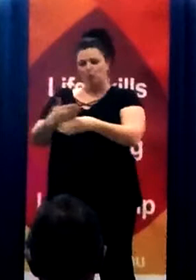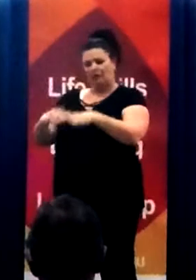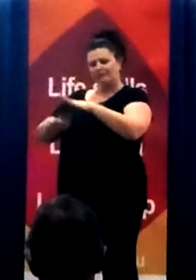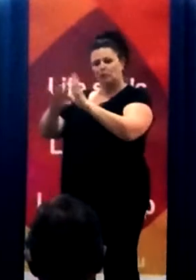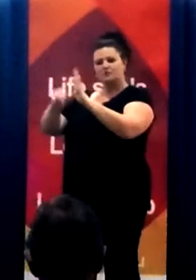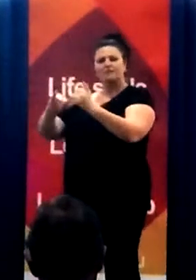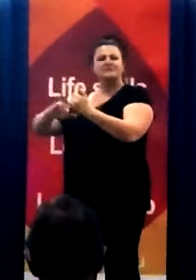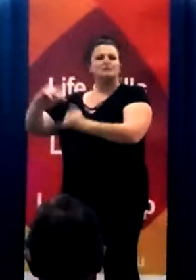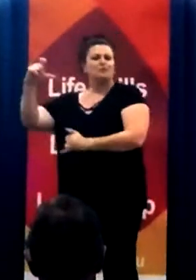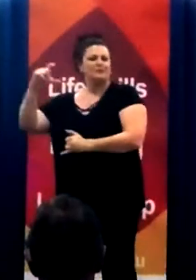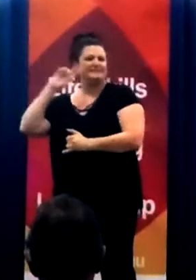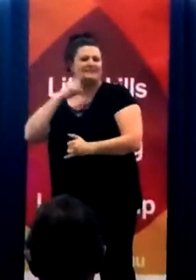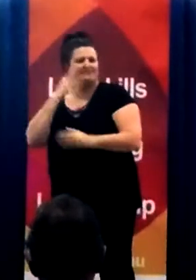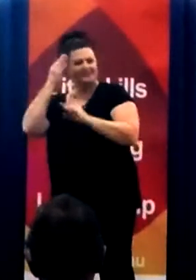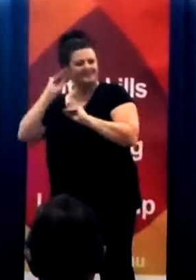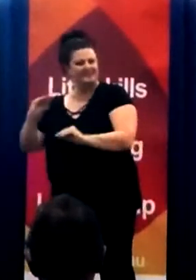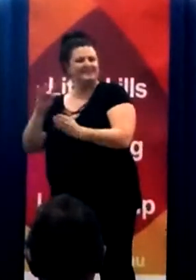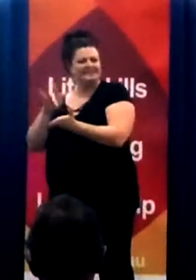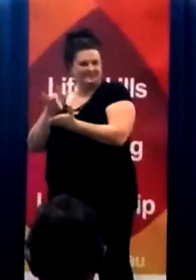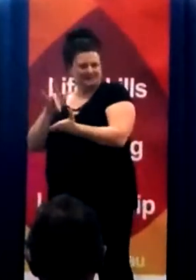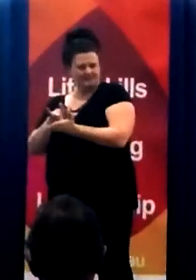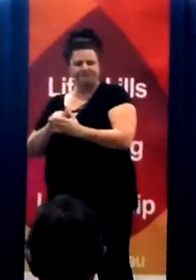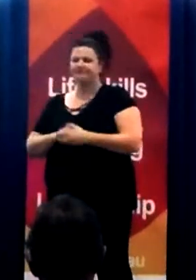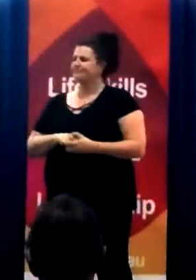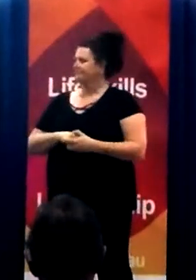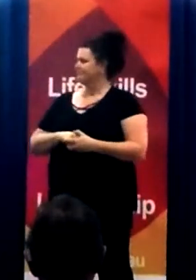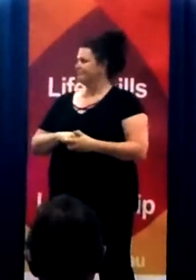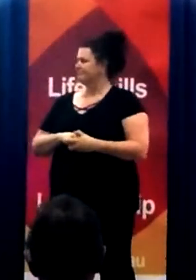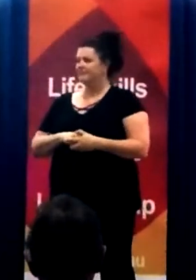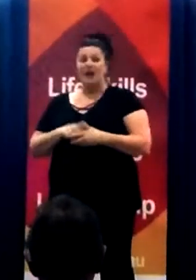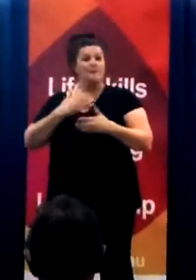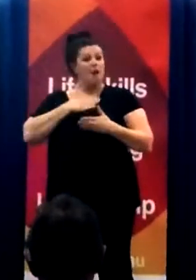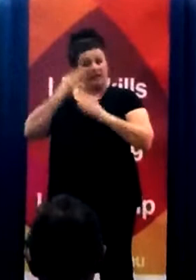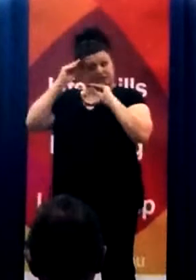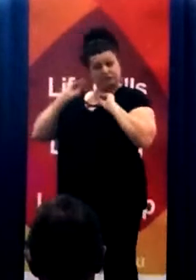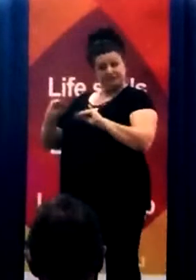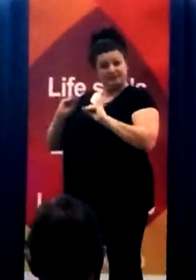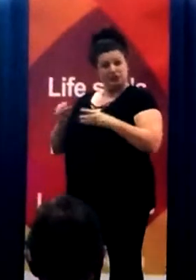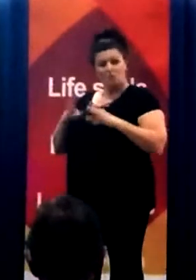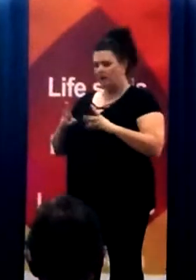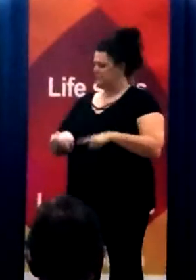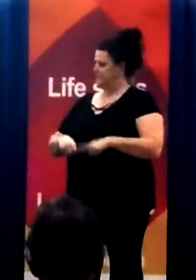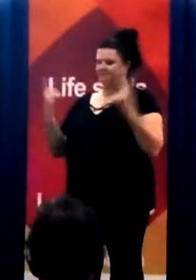Deaf Education Centre. How I teach has totally changed. I don’t teach Hearing students.